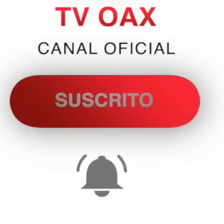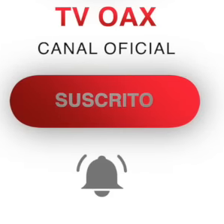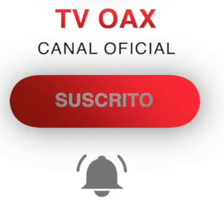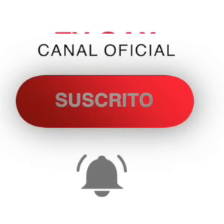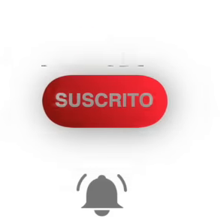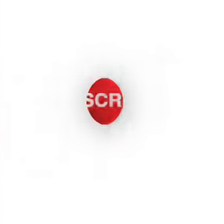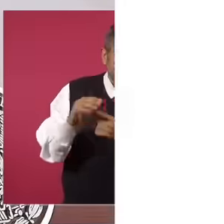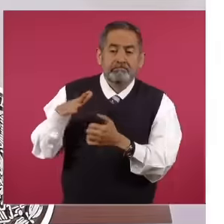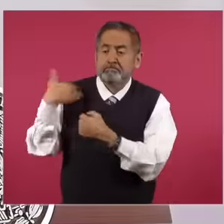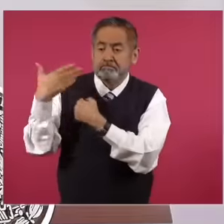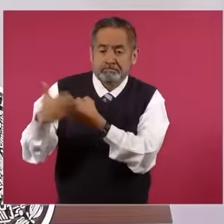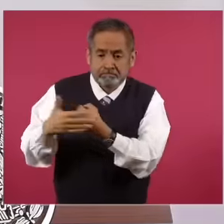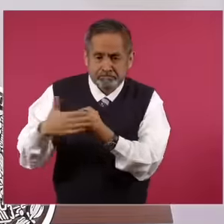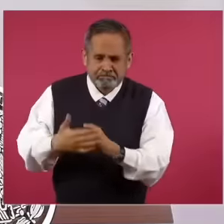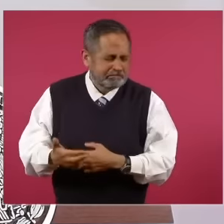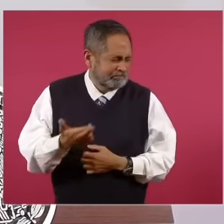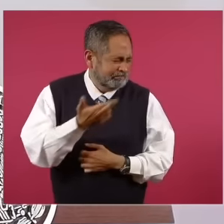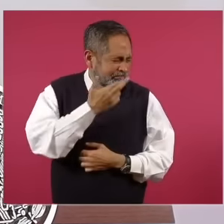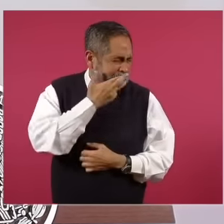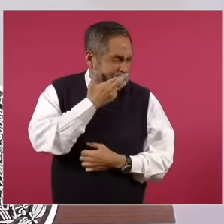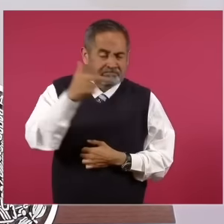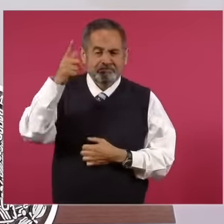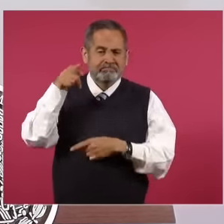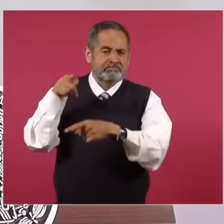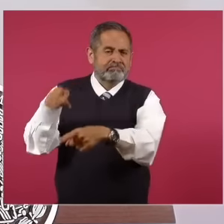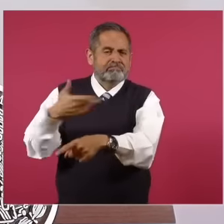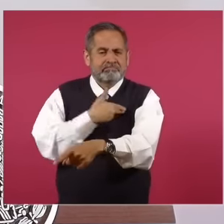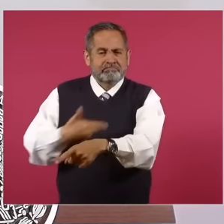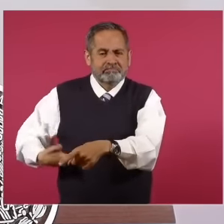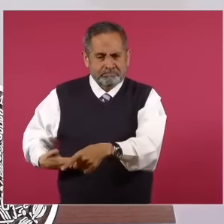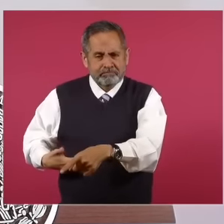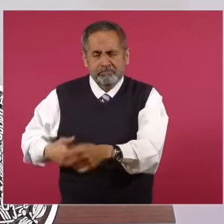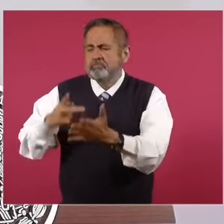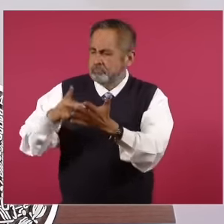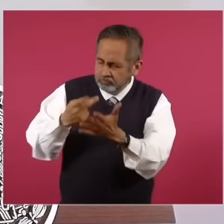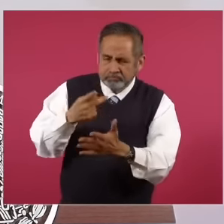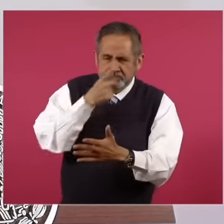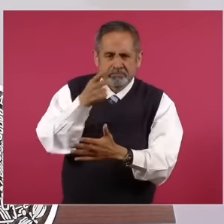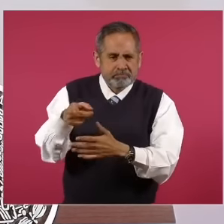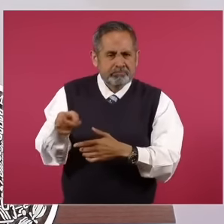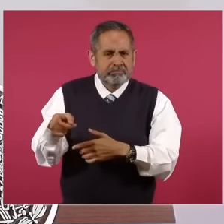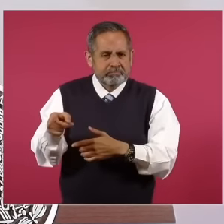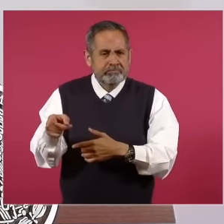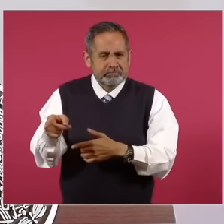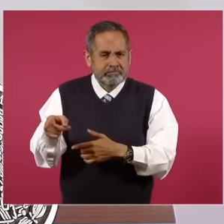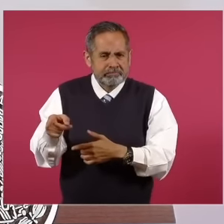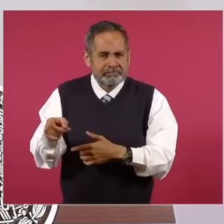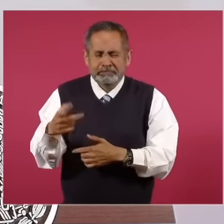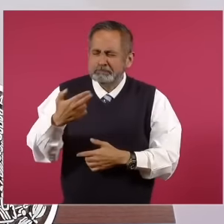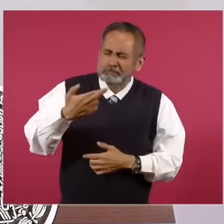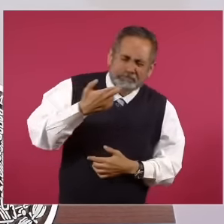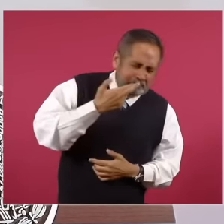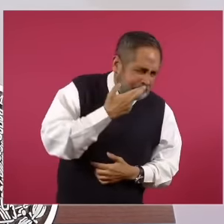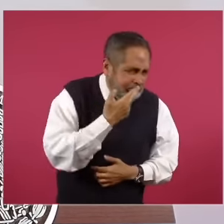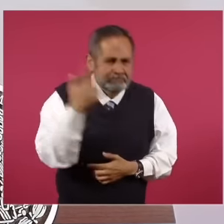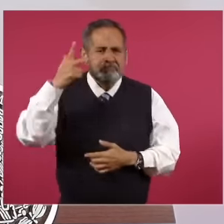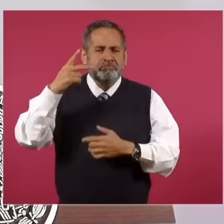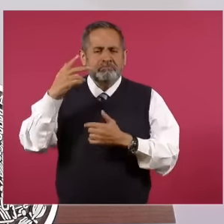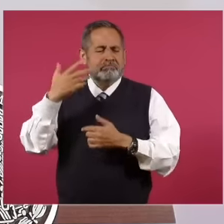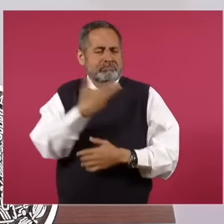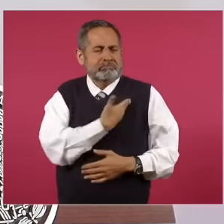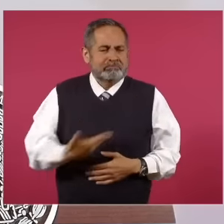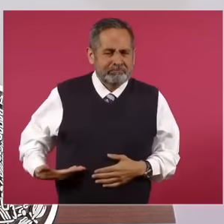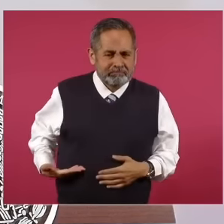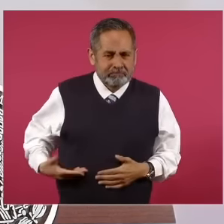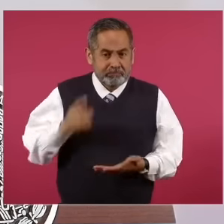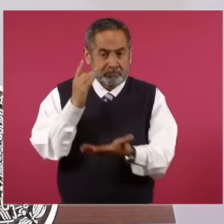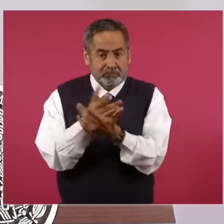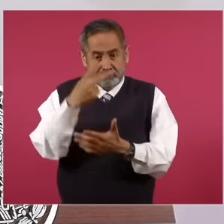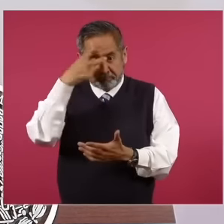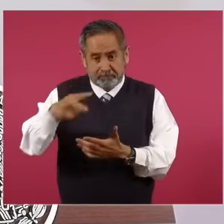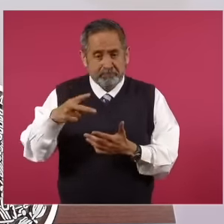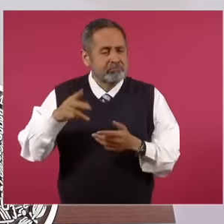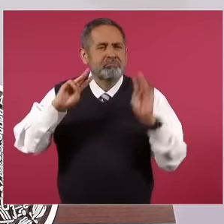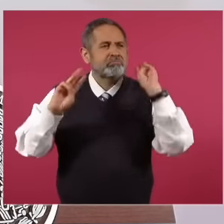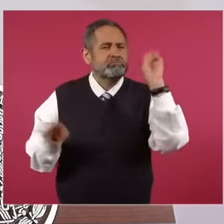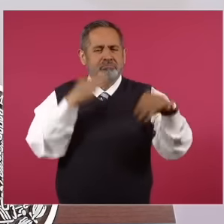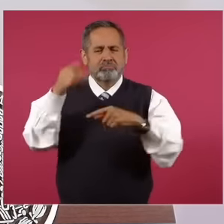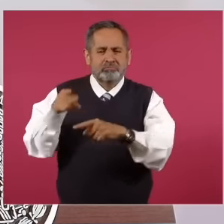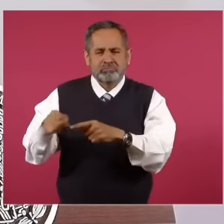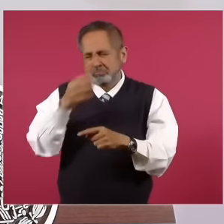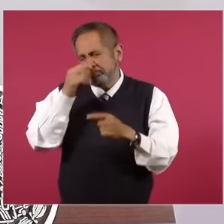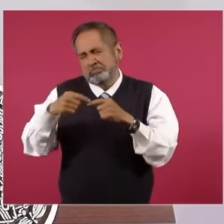be, I repeat, the best president not only of Mexico in the world in a short time